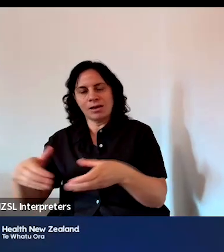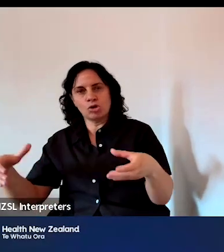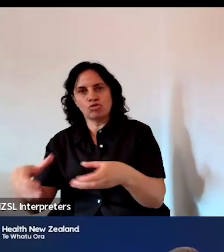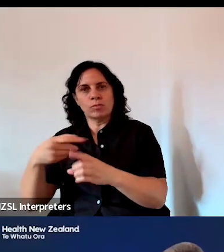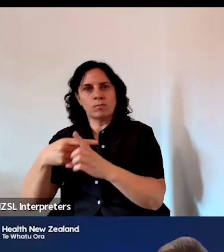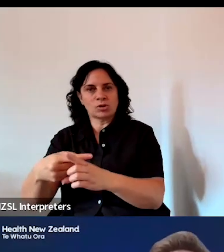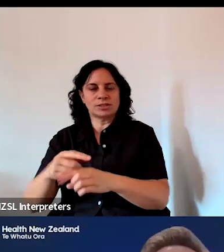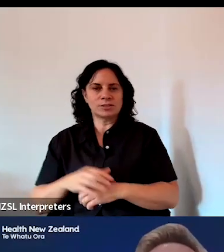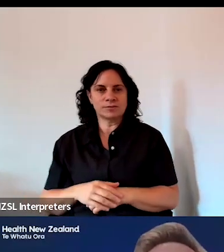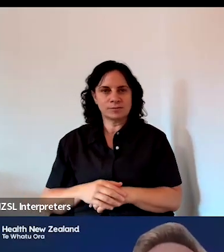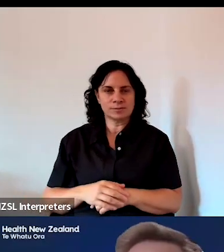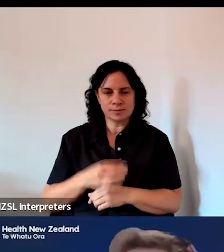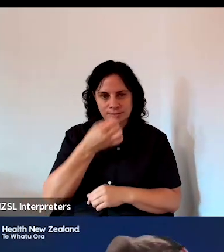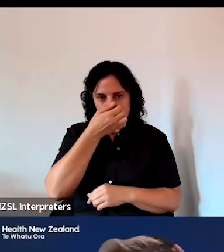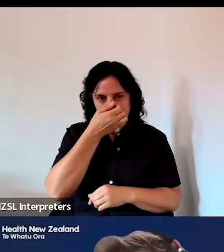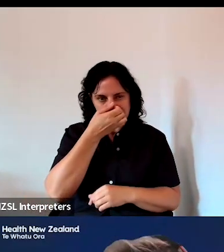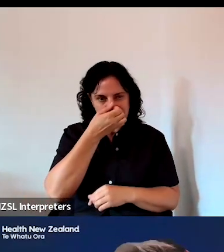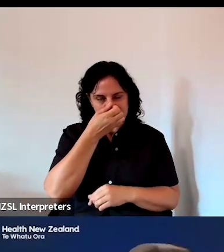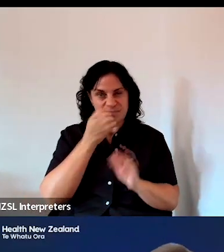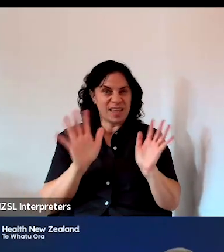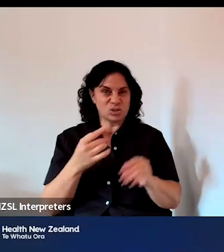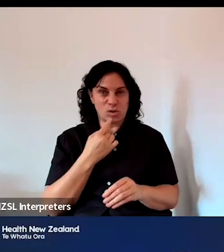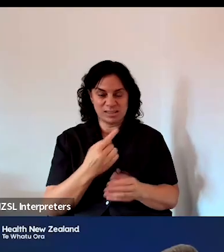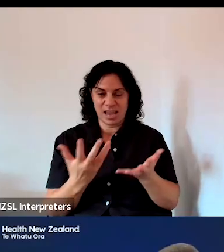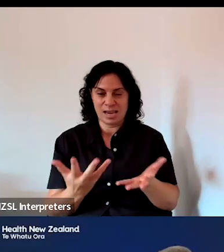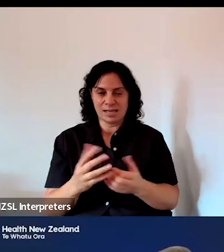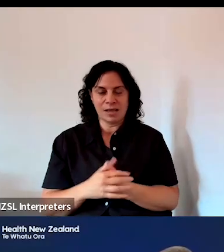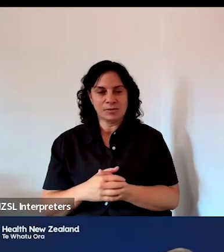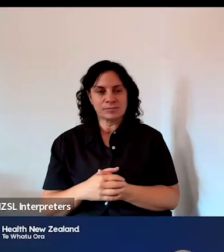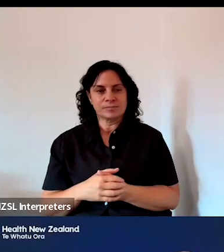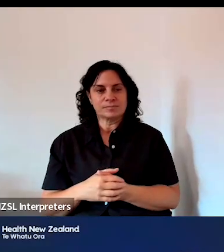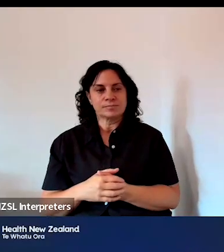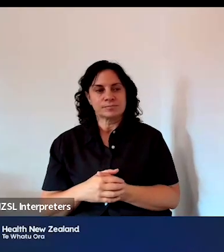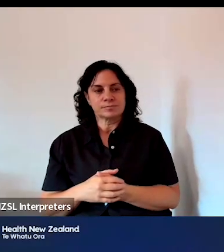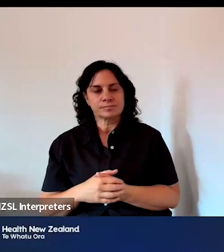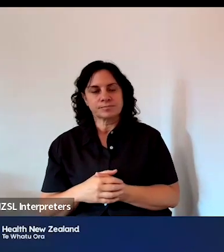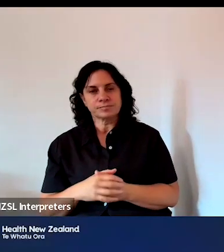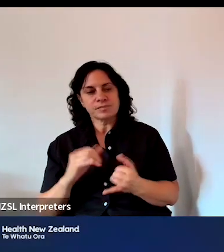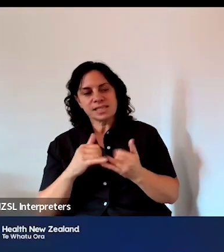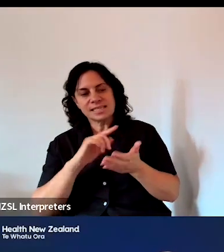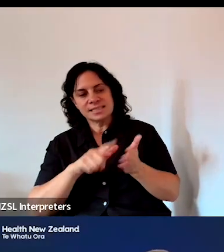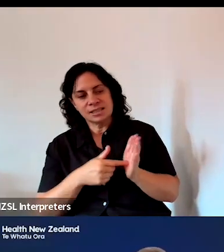And perhaps that's what I'll say right now. Oh, well, I've just on the back of that. Yeah. I think that Ben also made another key point